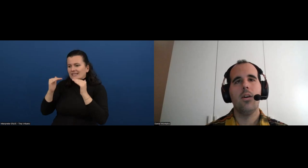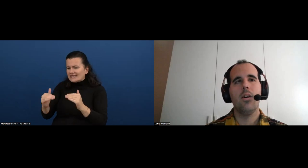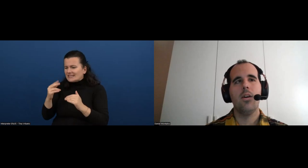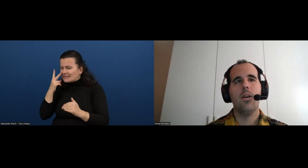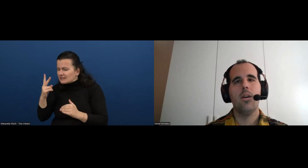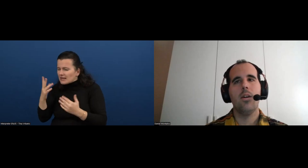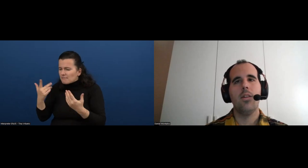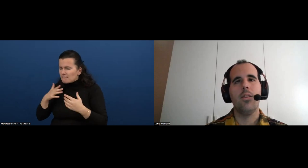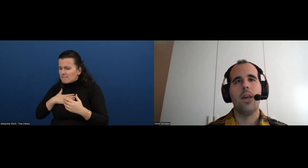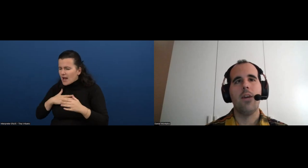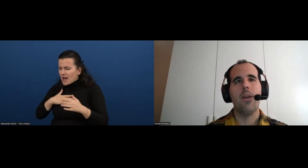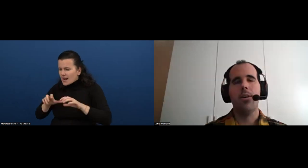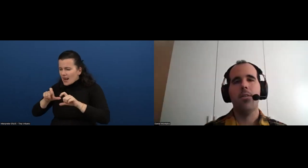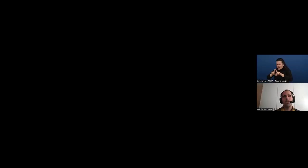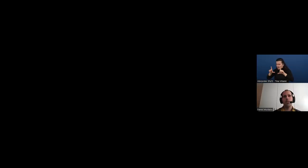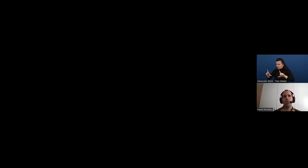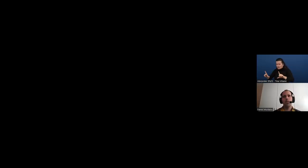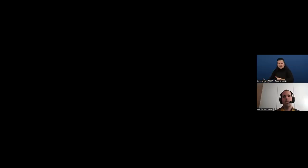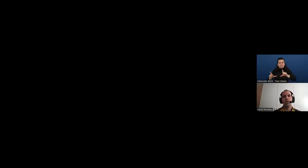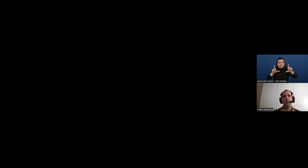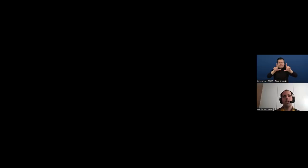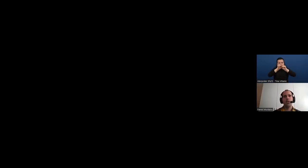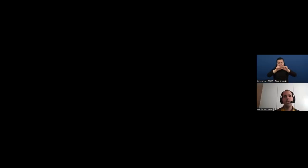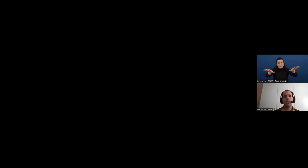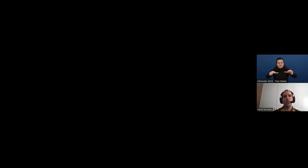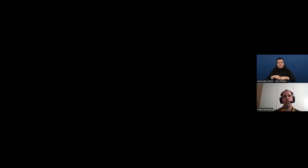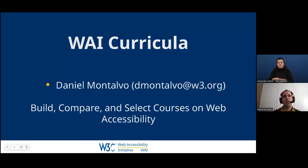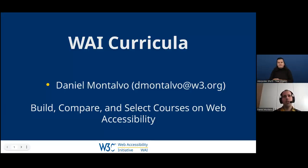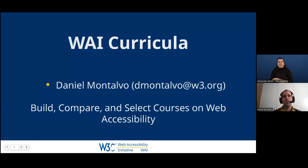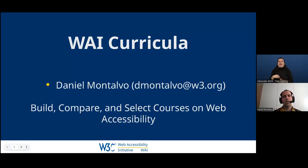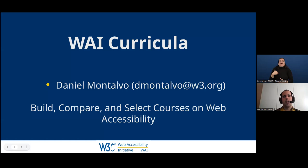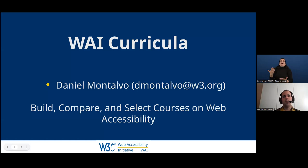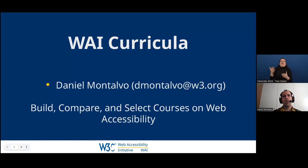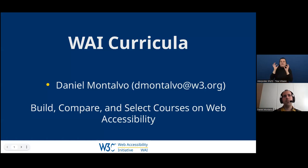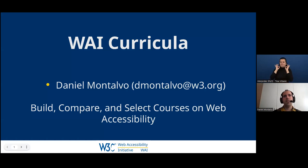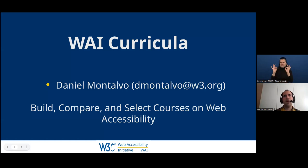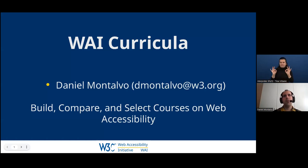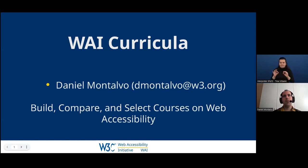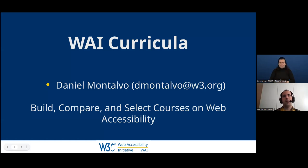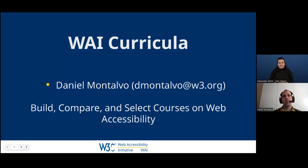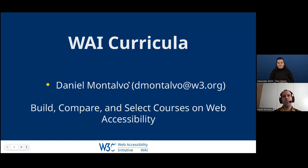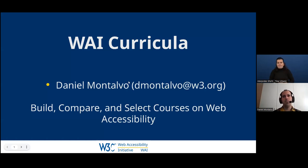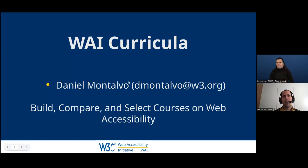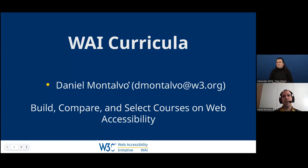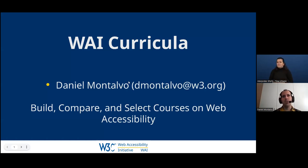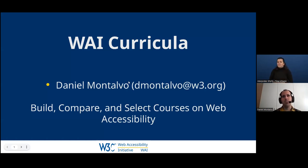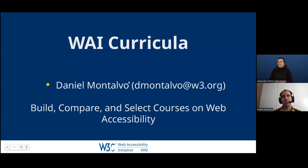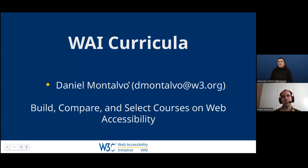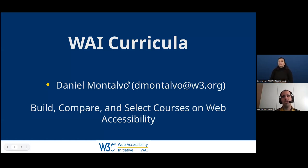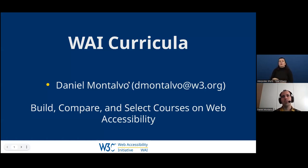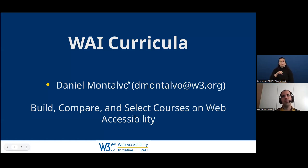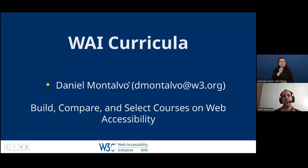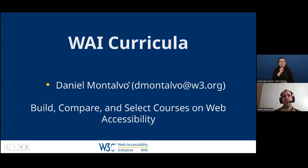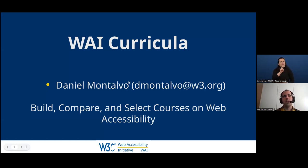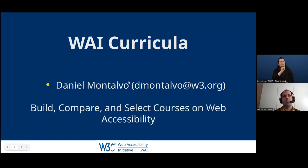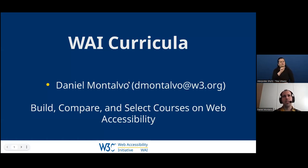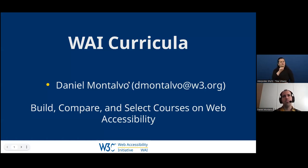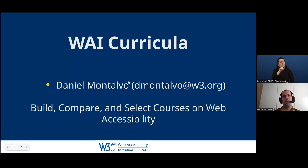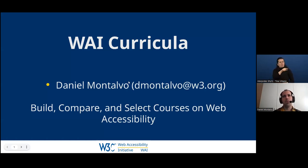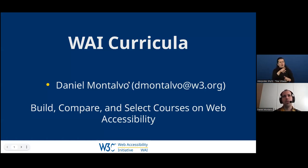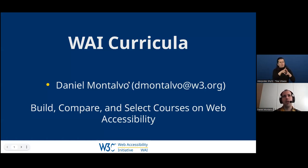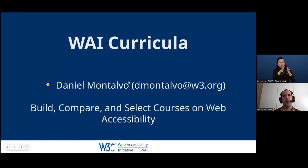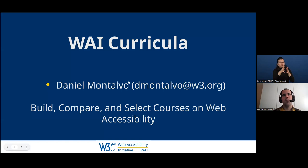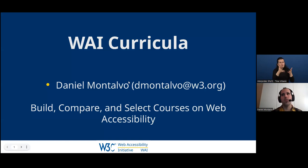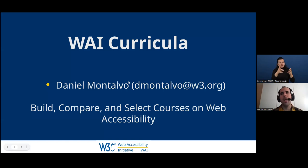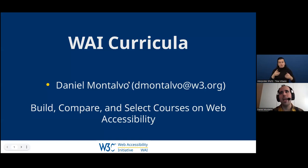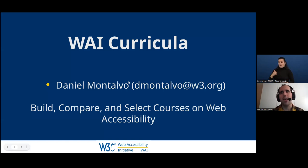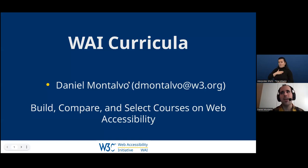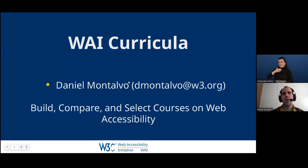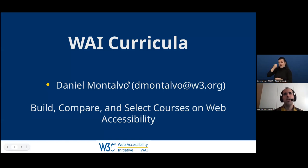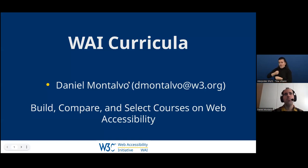So as Susanna was saying we are going to provide some resources, examples on training.